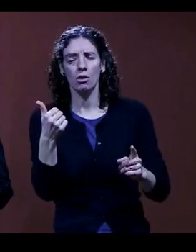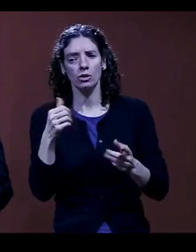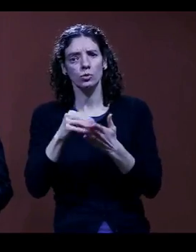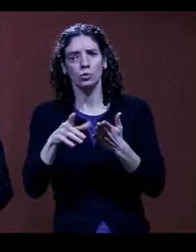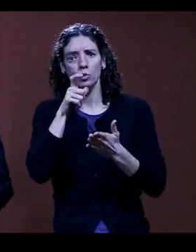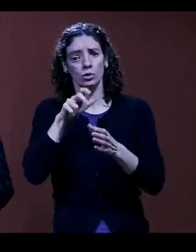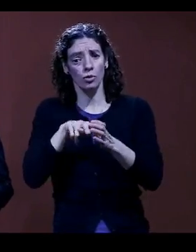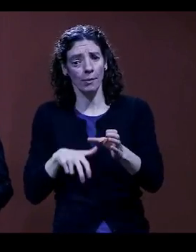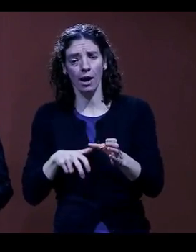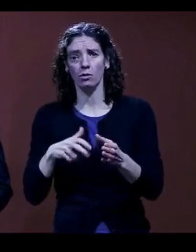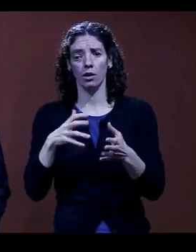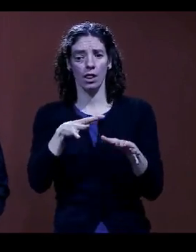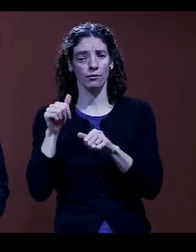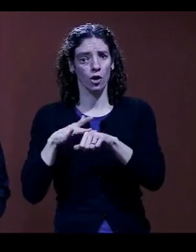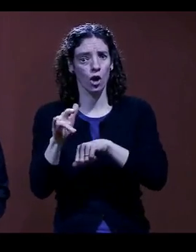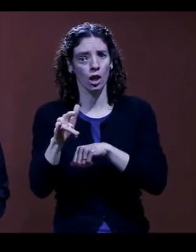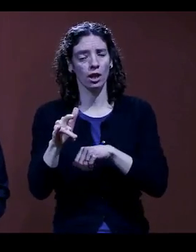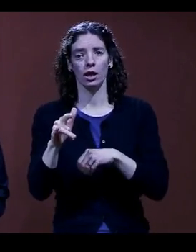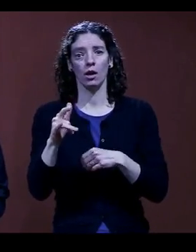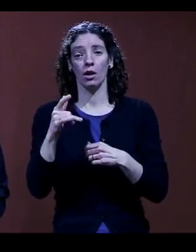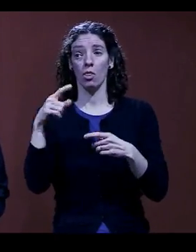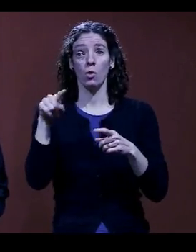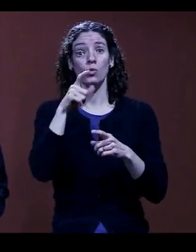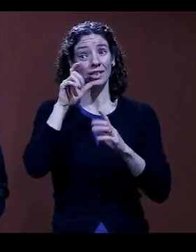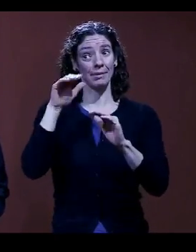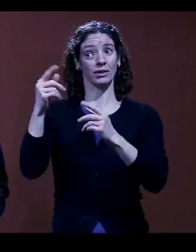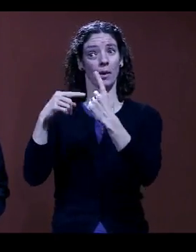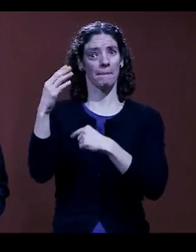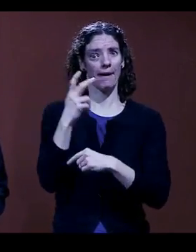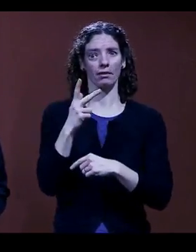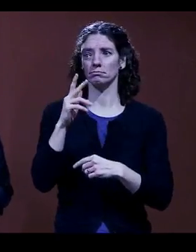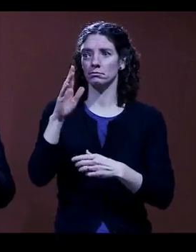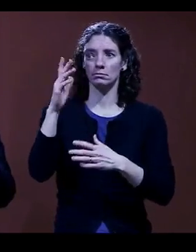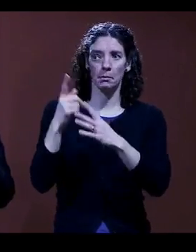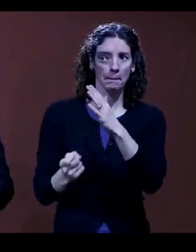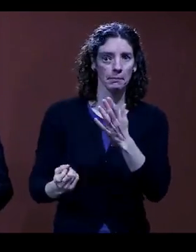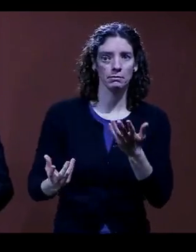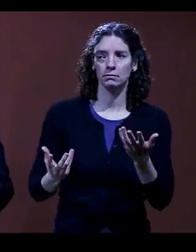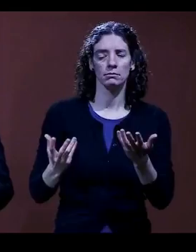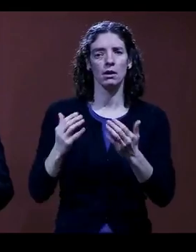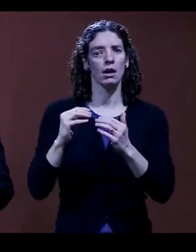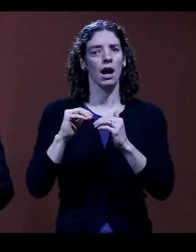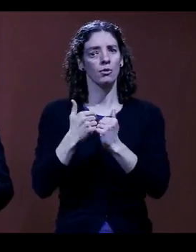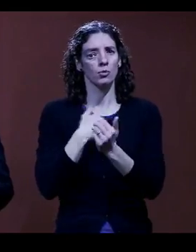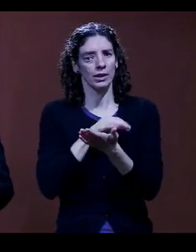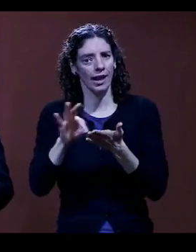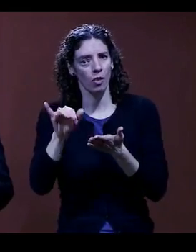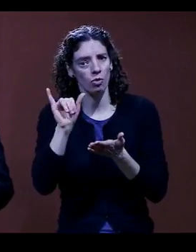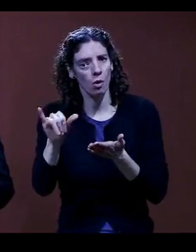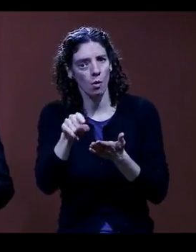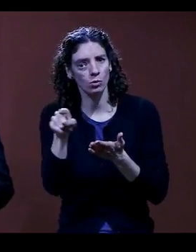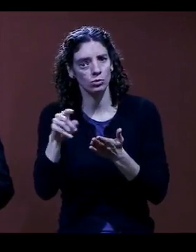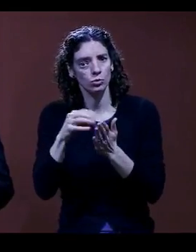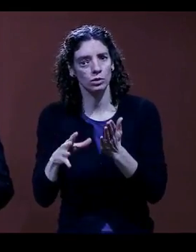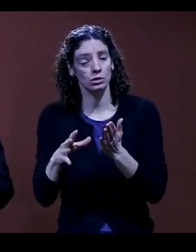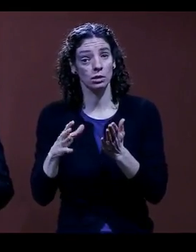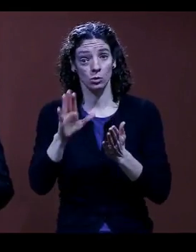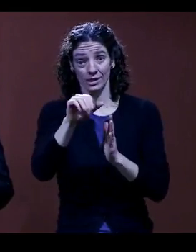or those who were expected to return but did not? Is there a process in your state or district to capture students